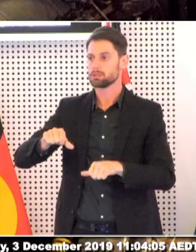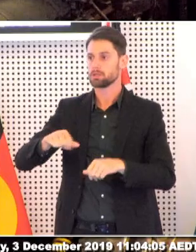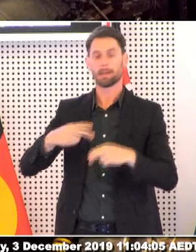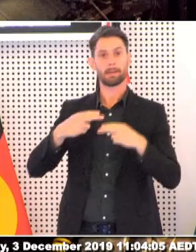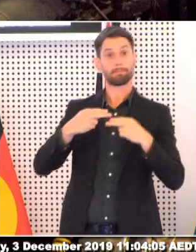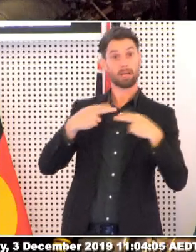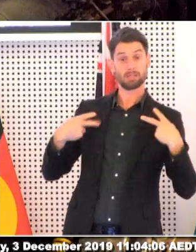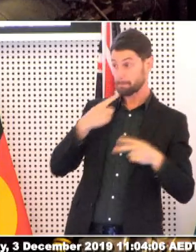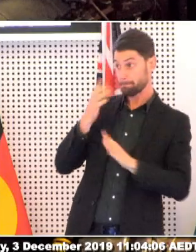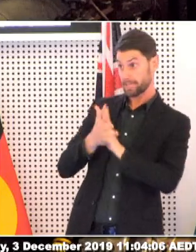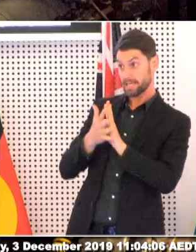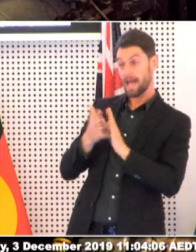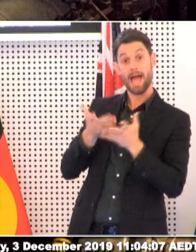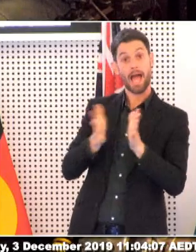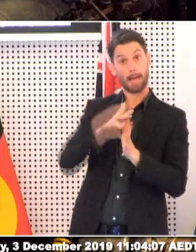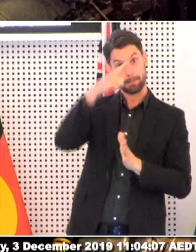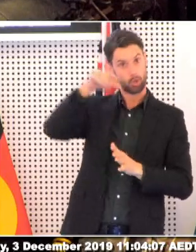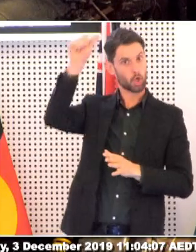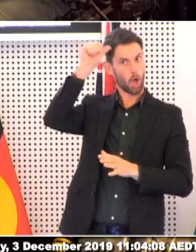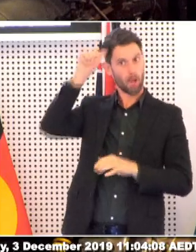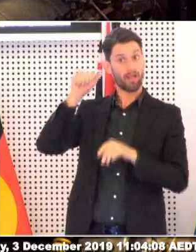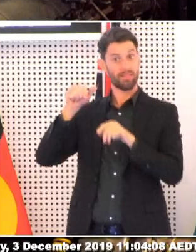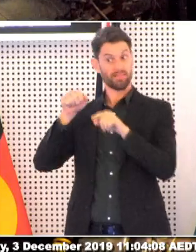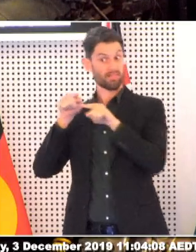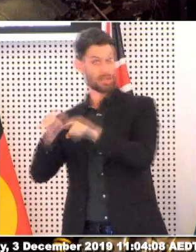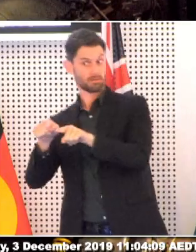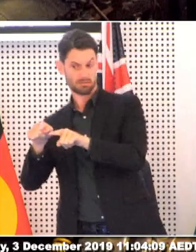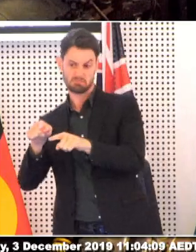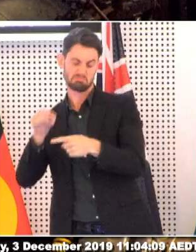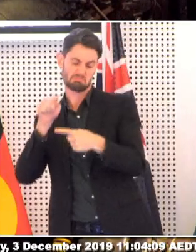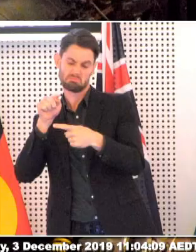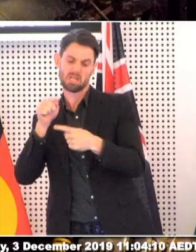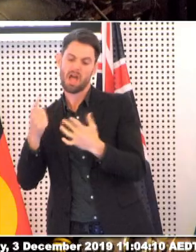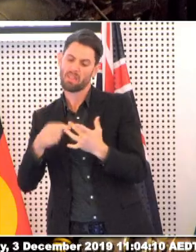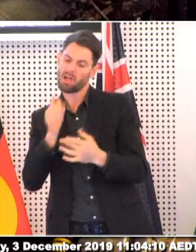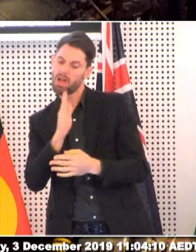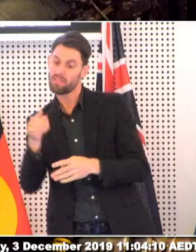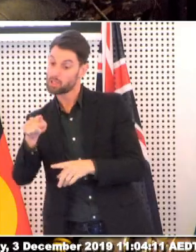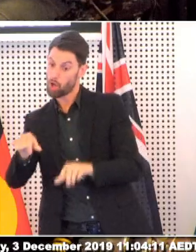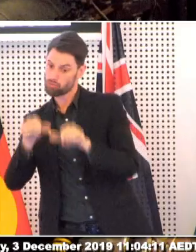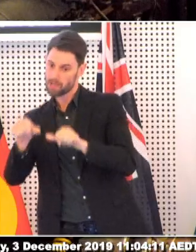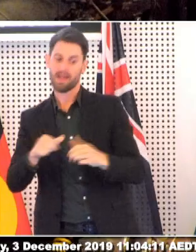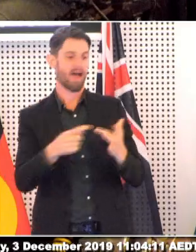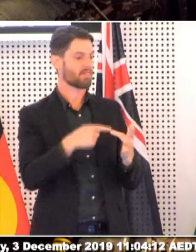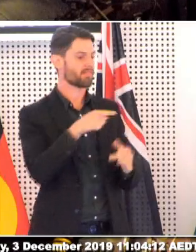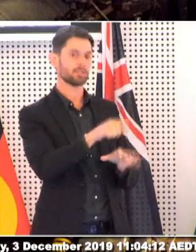- what is happening in day-to-day life - - - Yes. - crosses the line - - - Yes, into something that’s not okay. - and to be conduct that’s not okay? Yes.